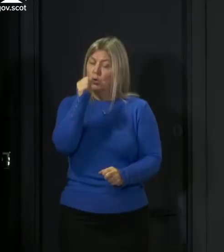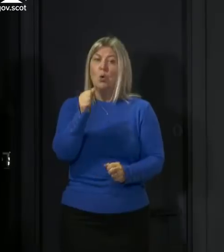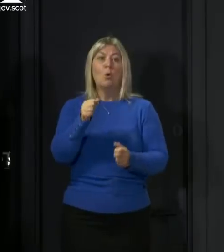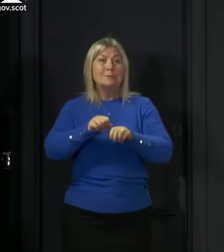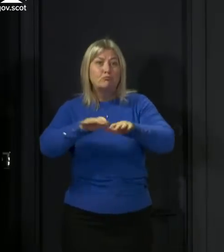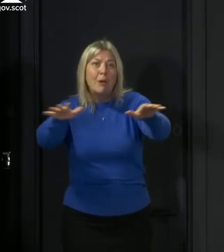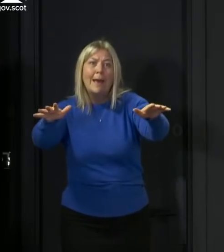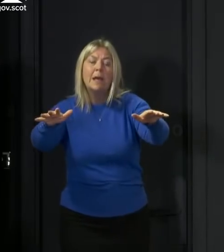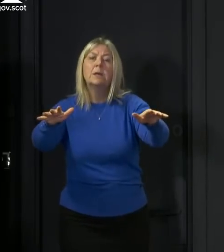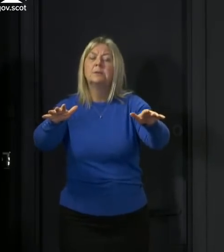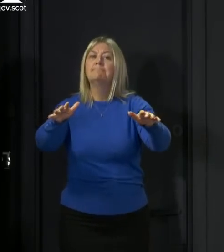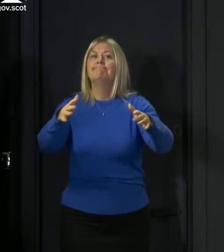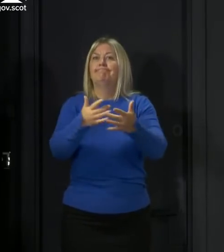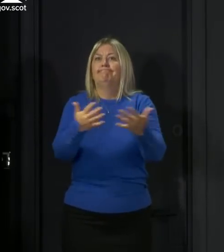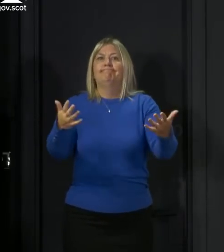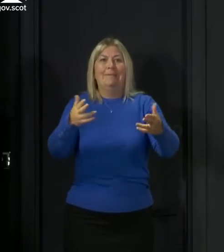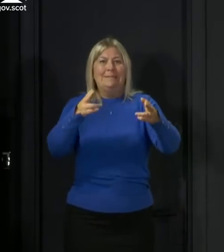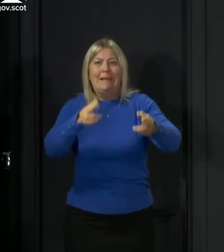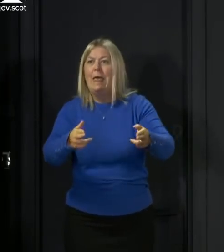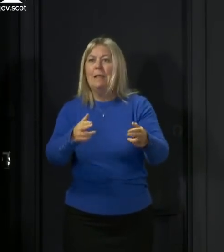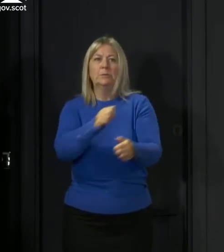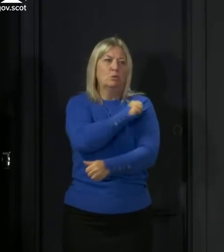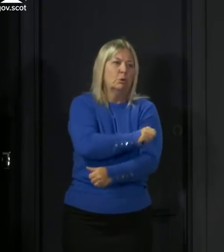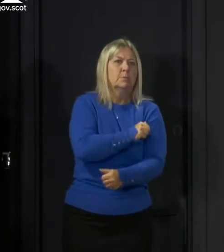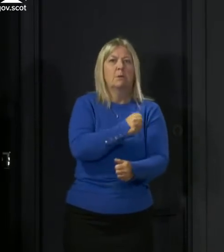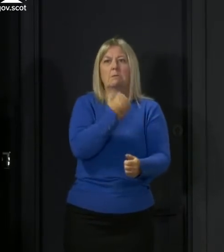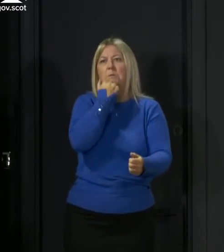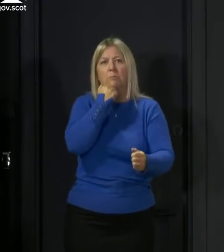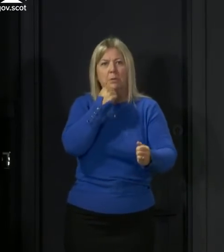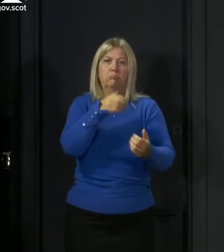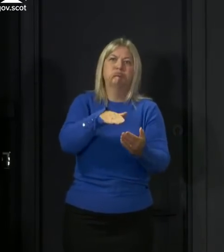Please stick with this for the sake of yourselves, your families,